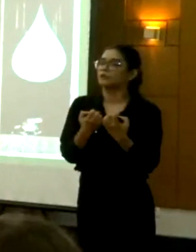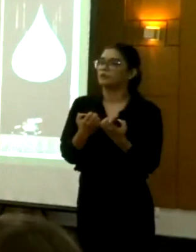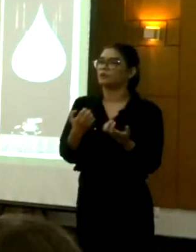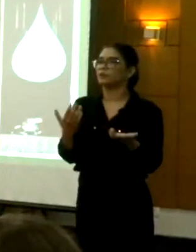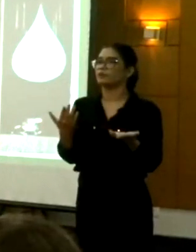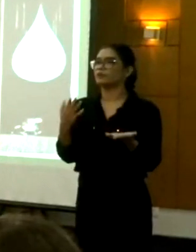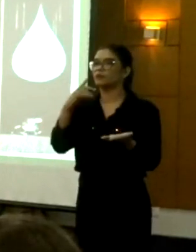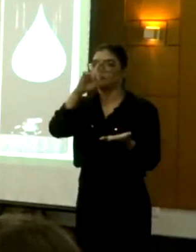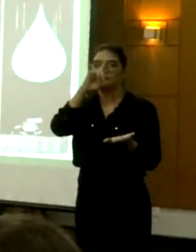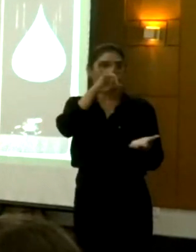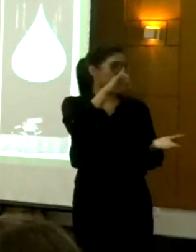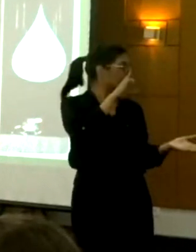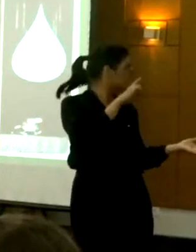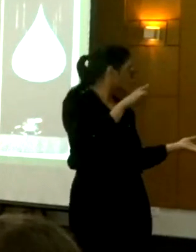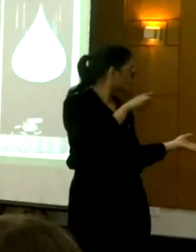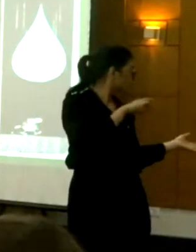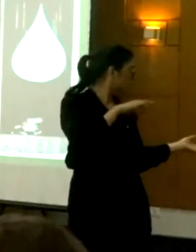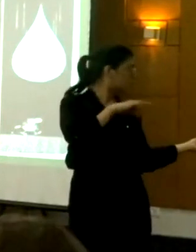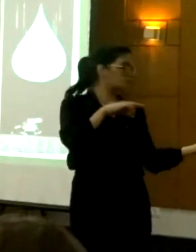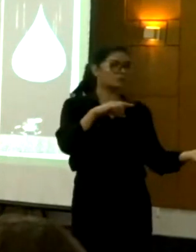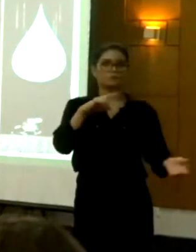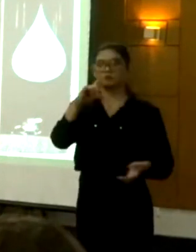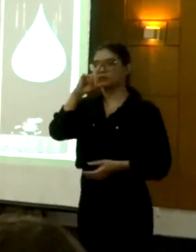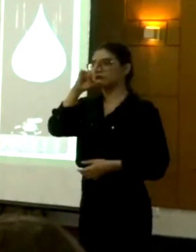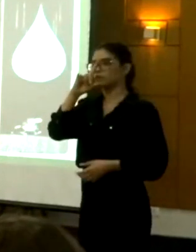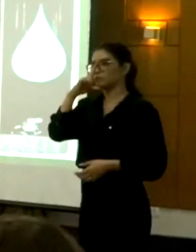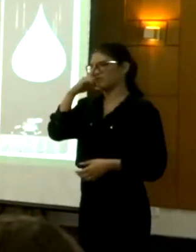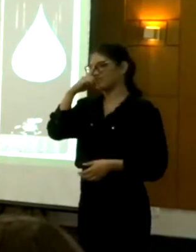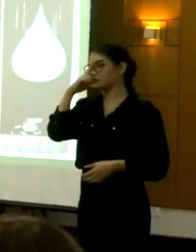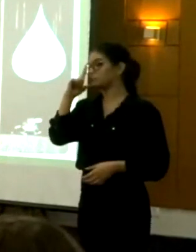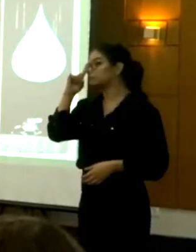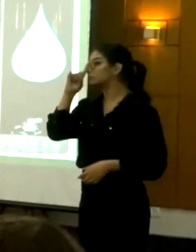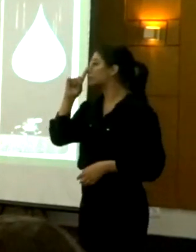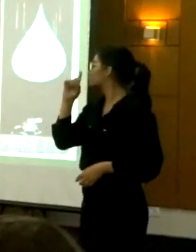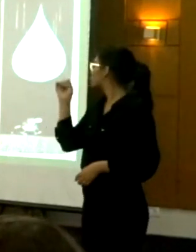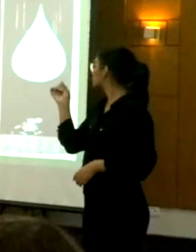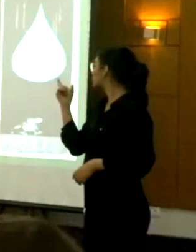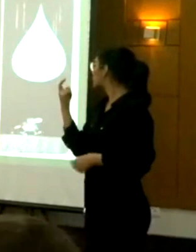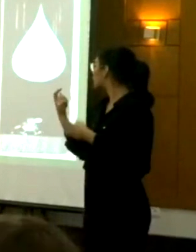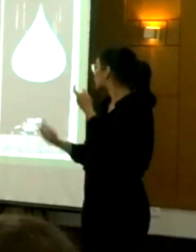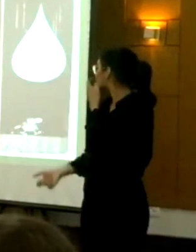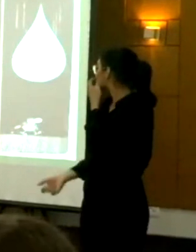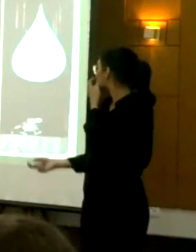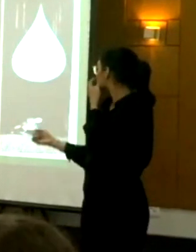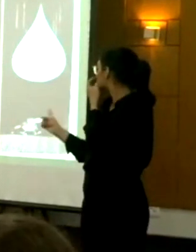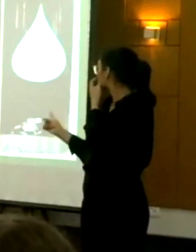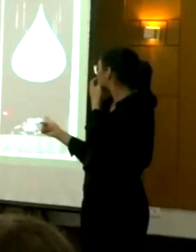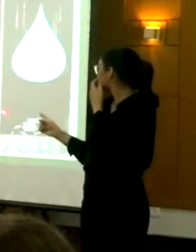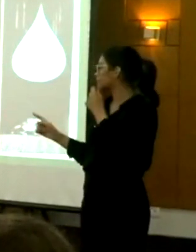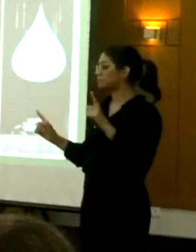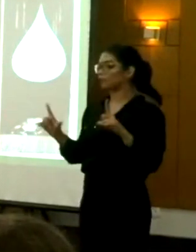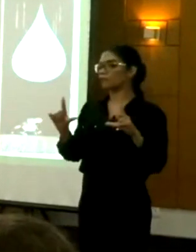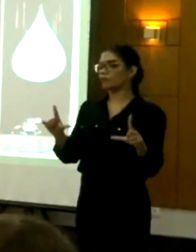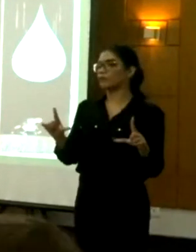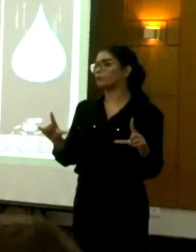than the human being or than a city or a company, look , this is a Cartoon that I liked